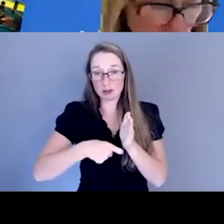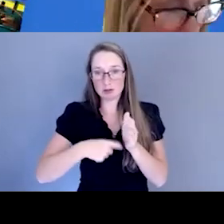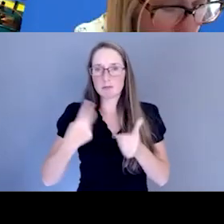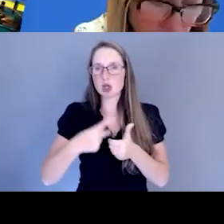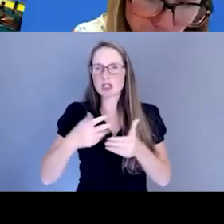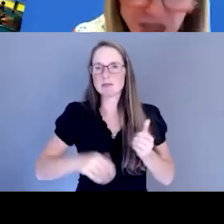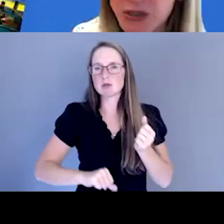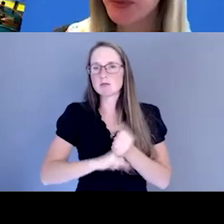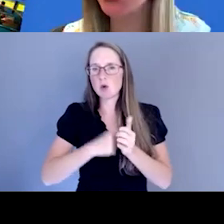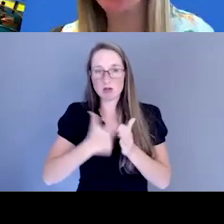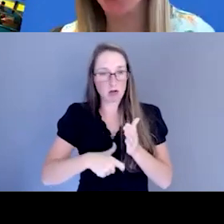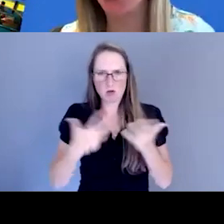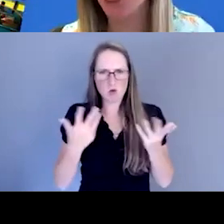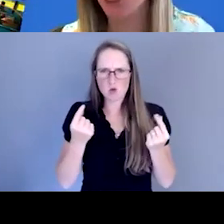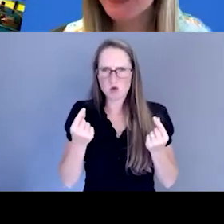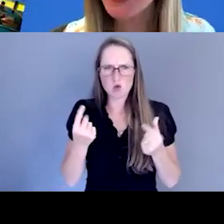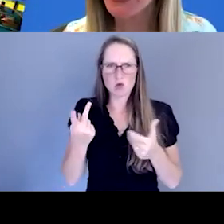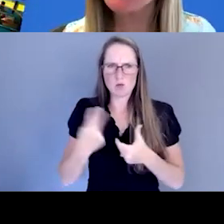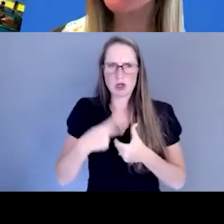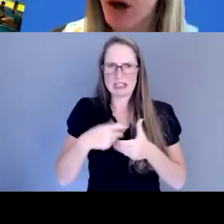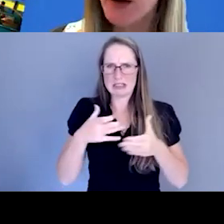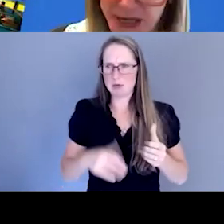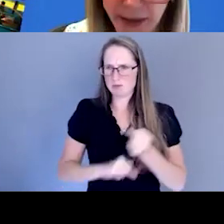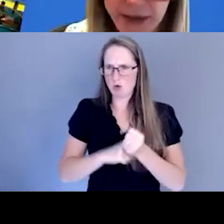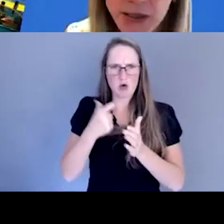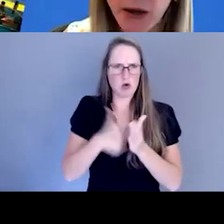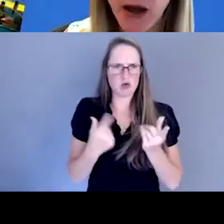done in participant support costs is update